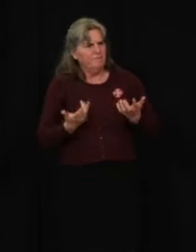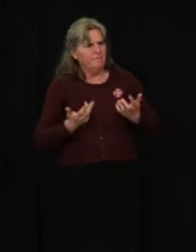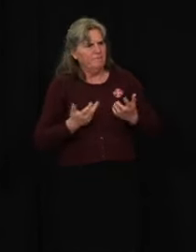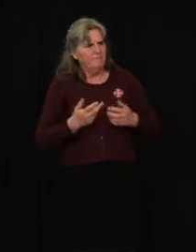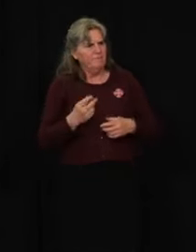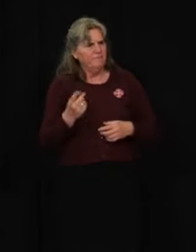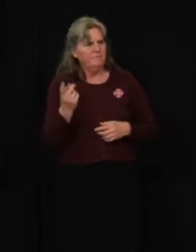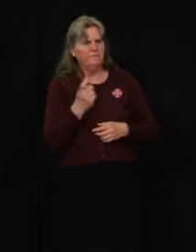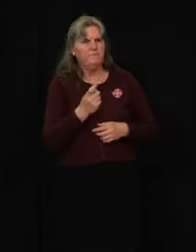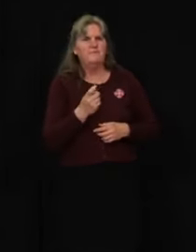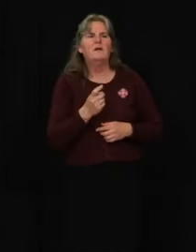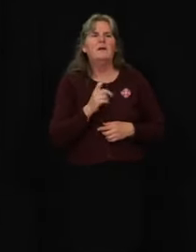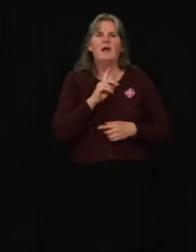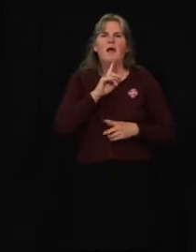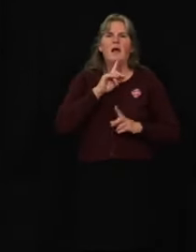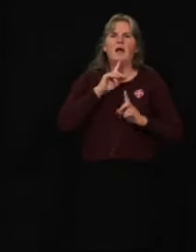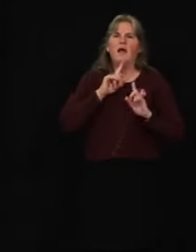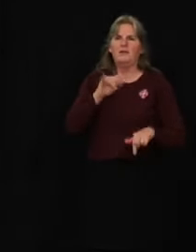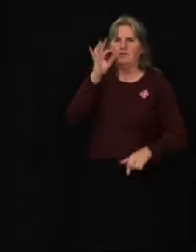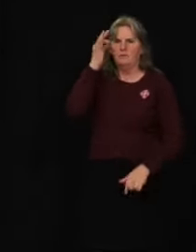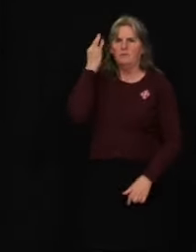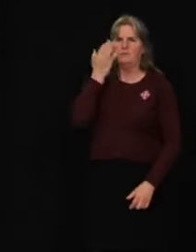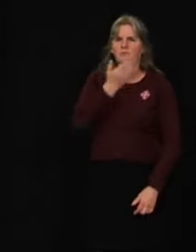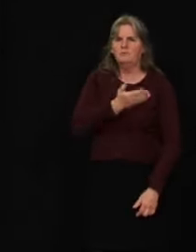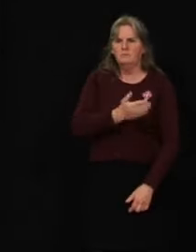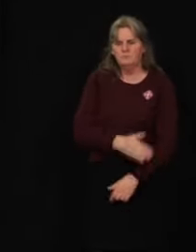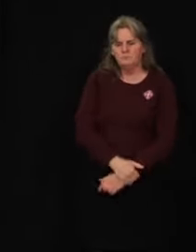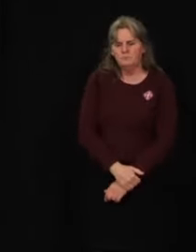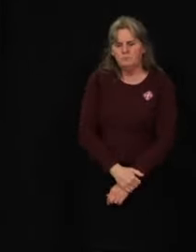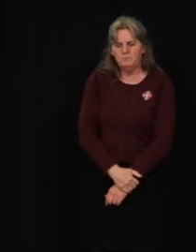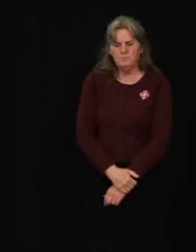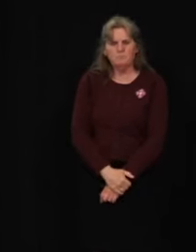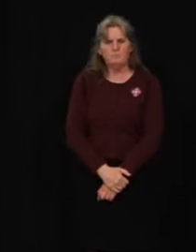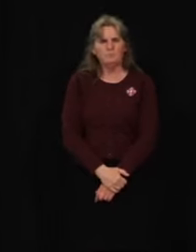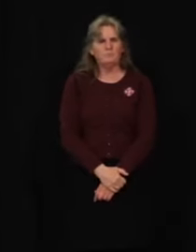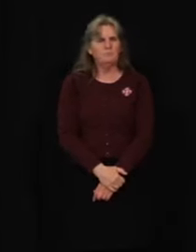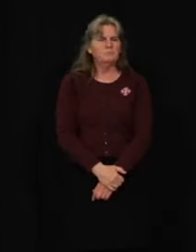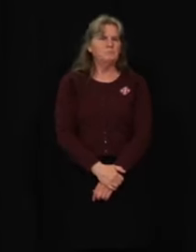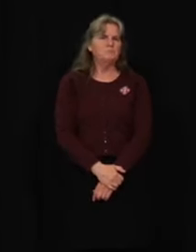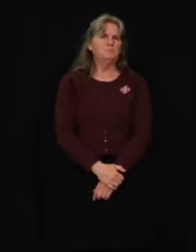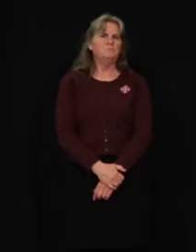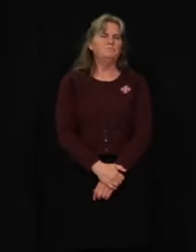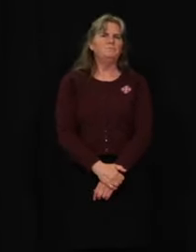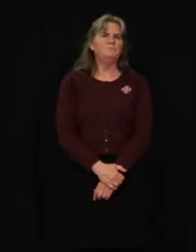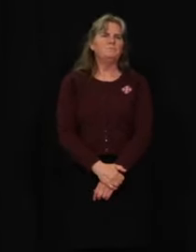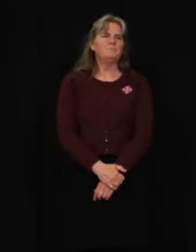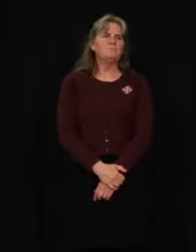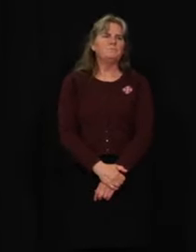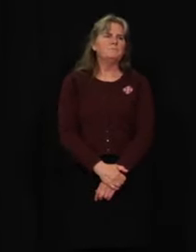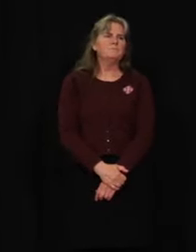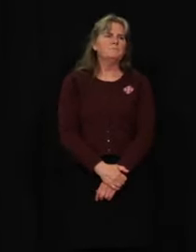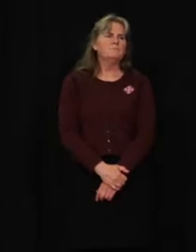Yukon news. Reporter: Yes. I'm just looking to build off of